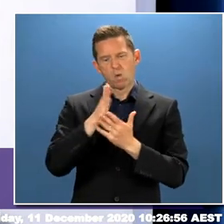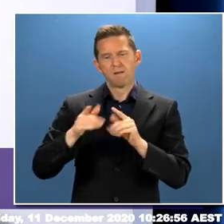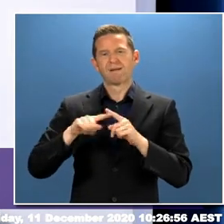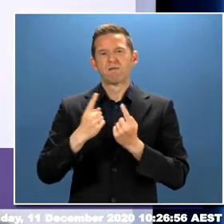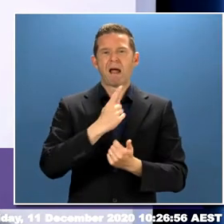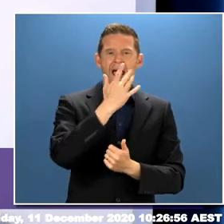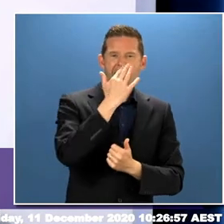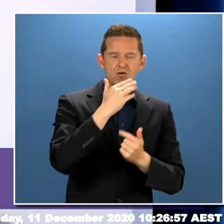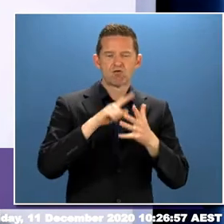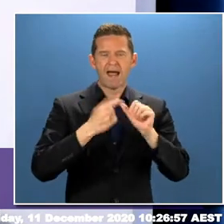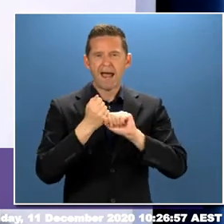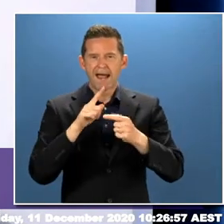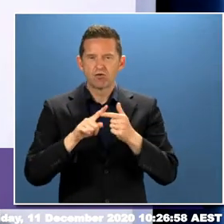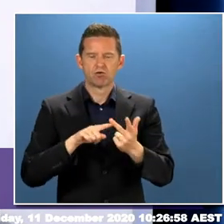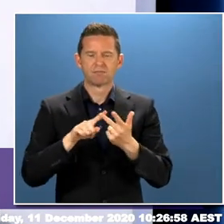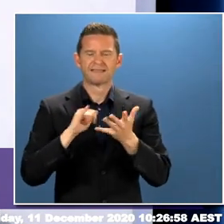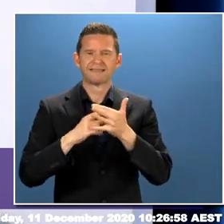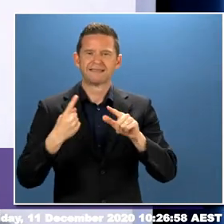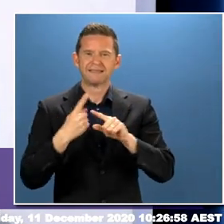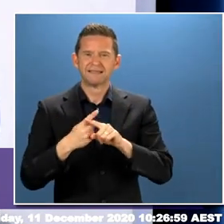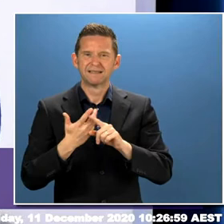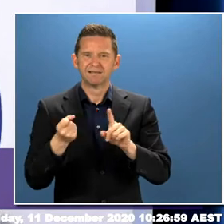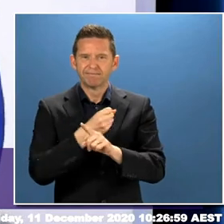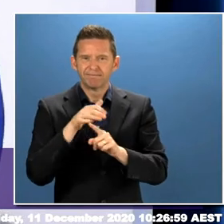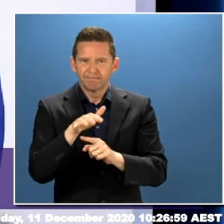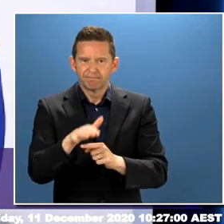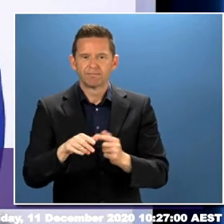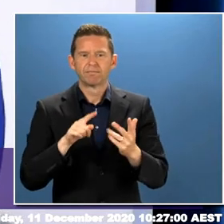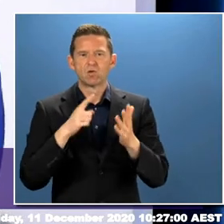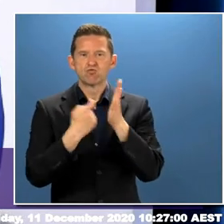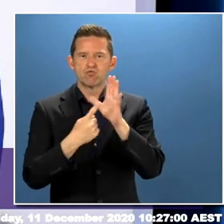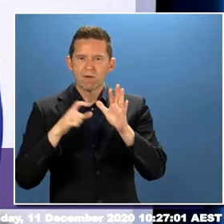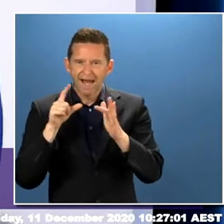sexual harassment, that disability is a very high level of complaints,